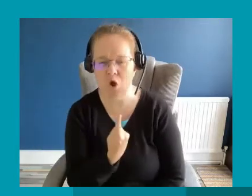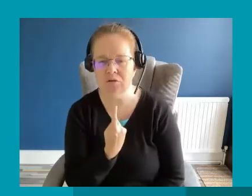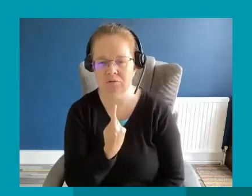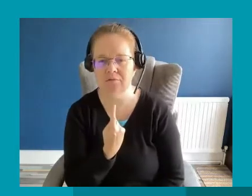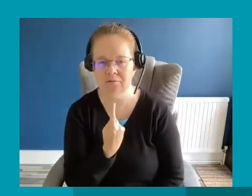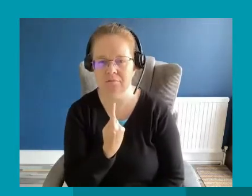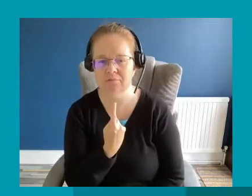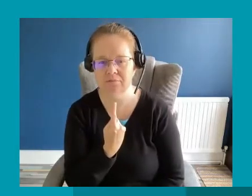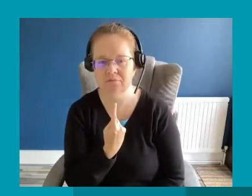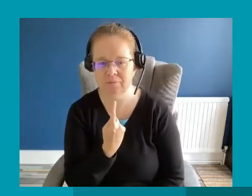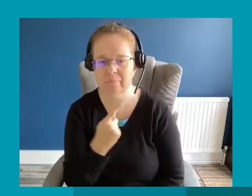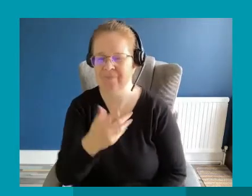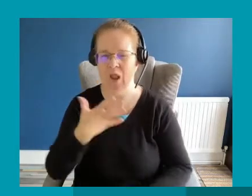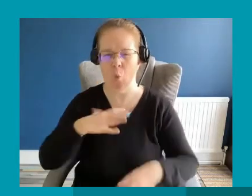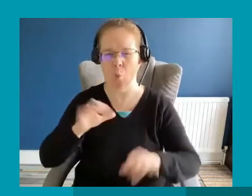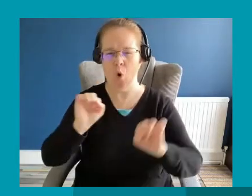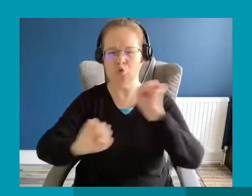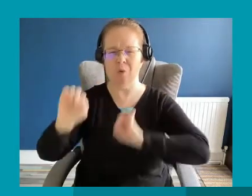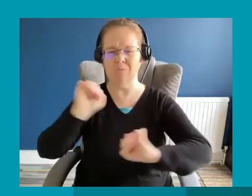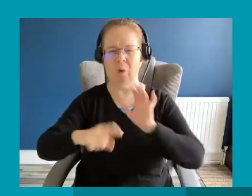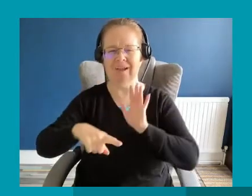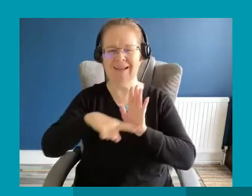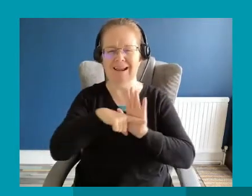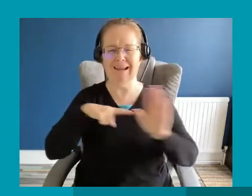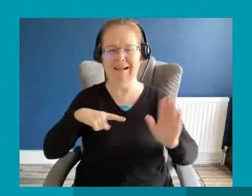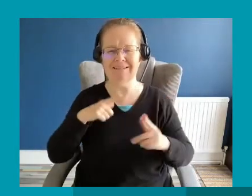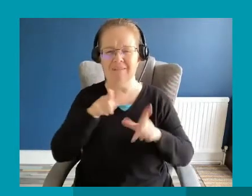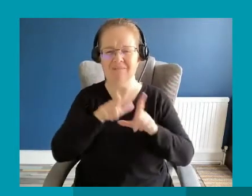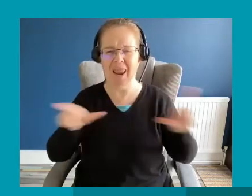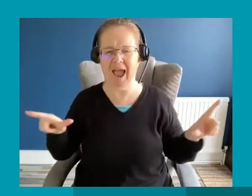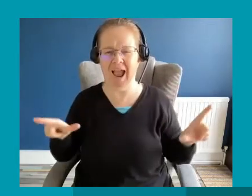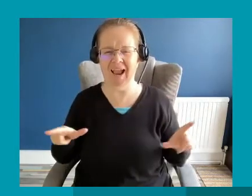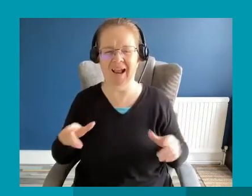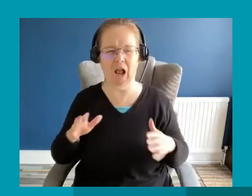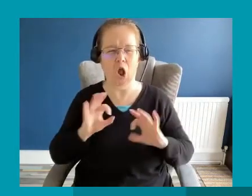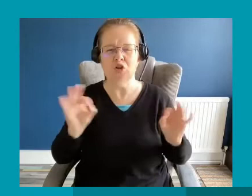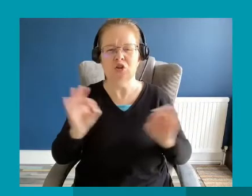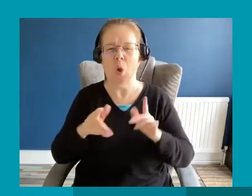You want to avoid negative language or language that lacks agency.